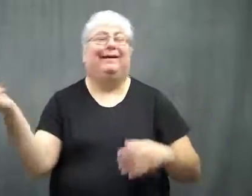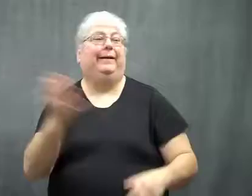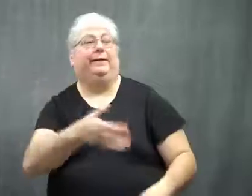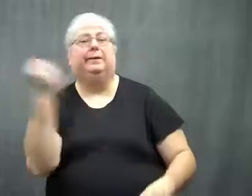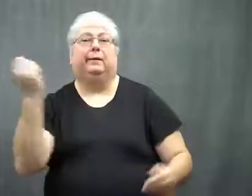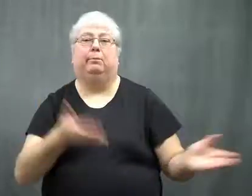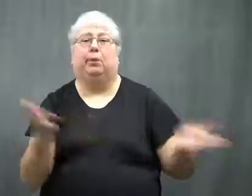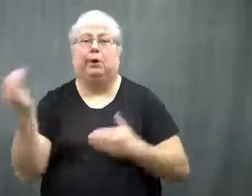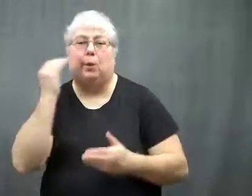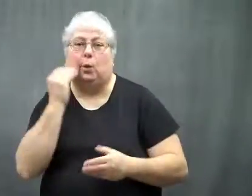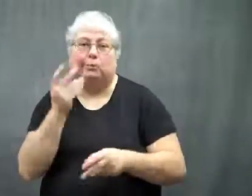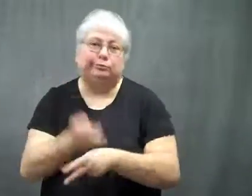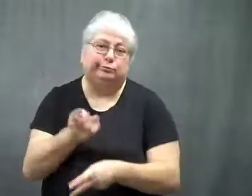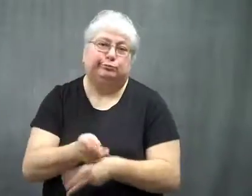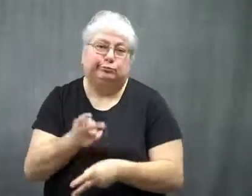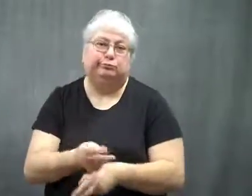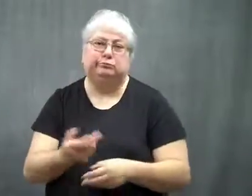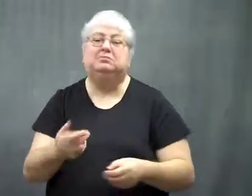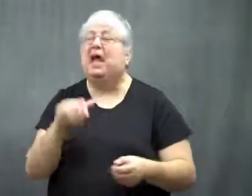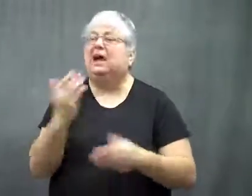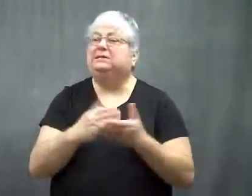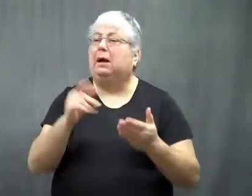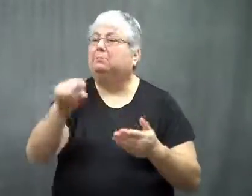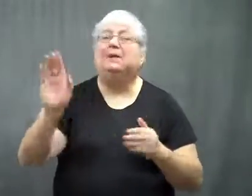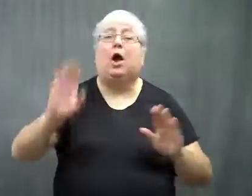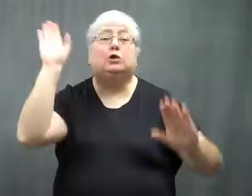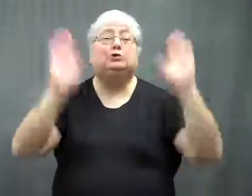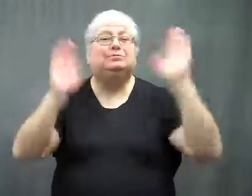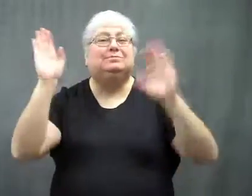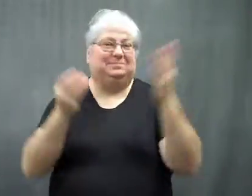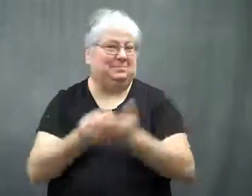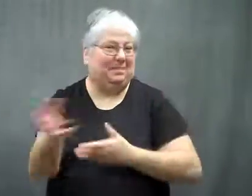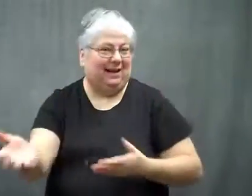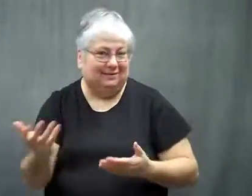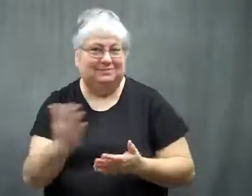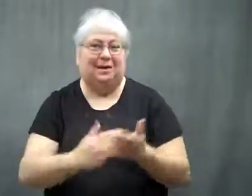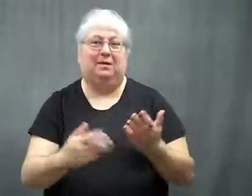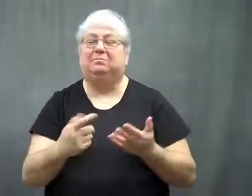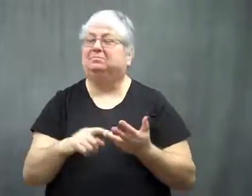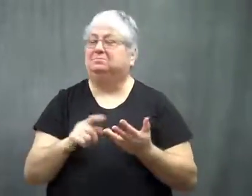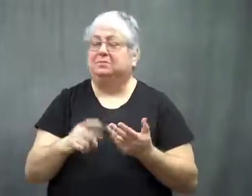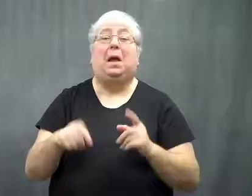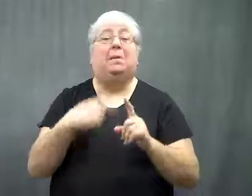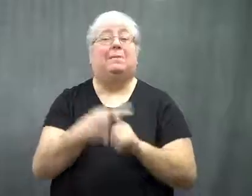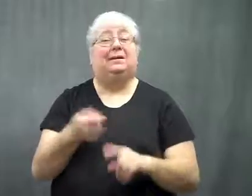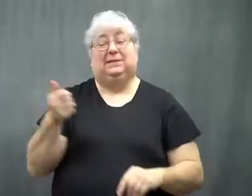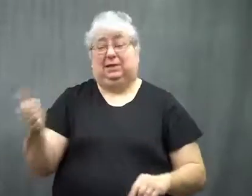He would take them and take care of them.